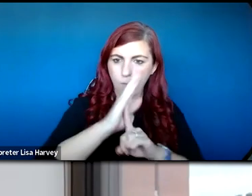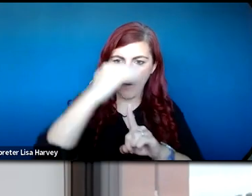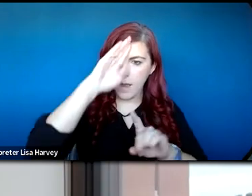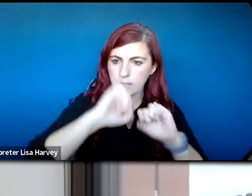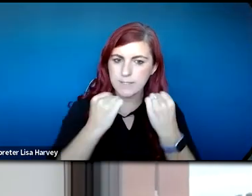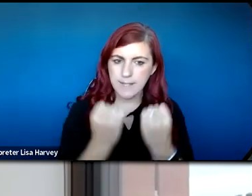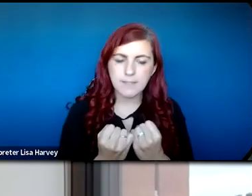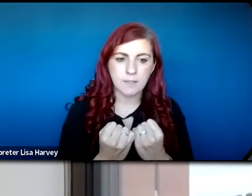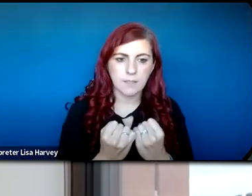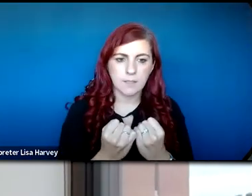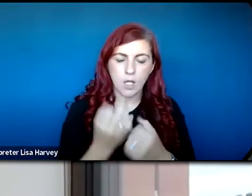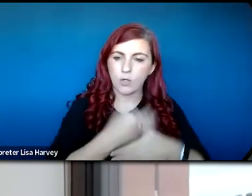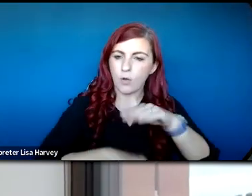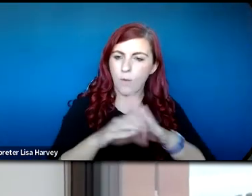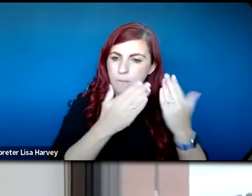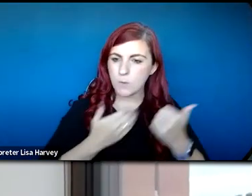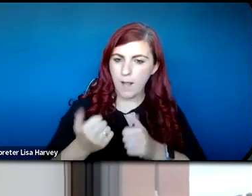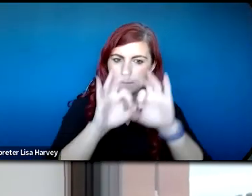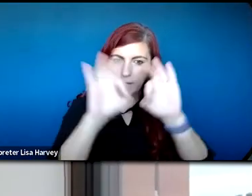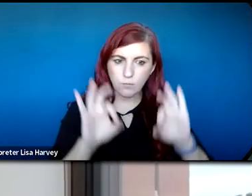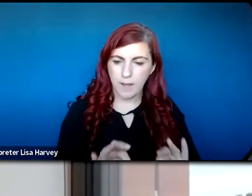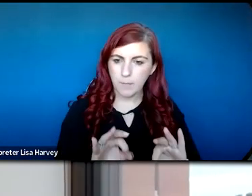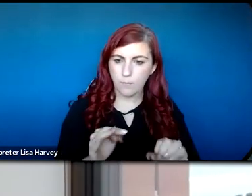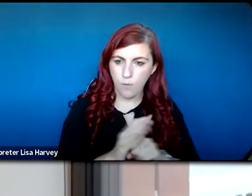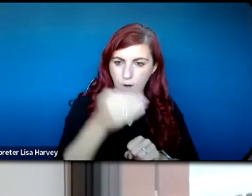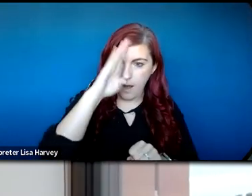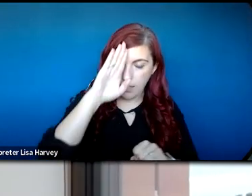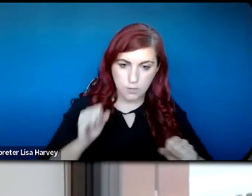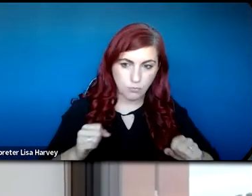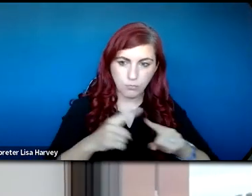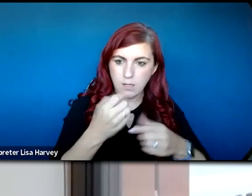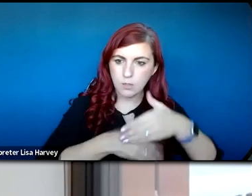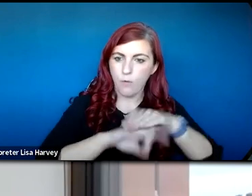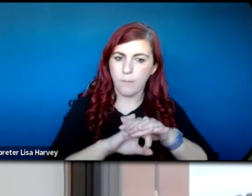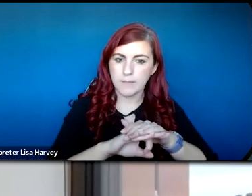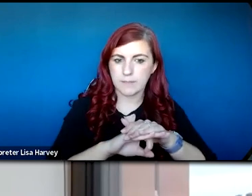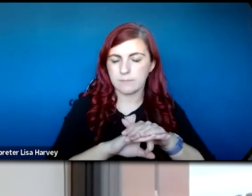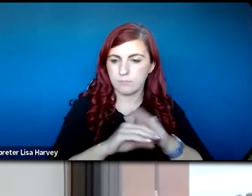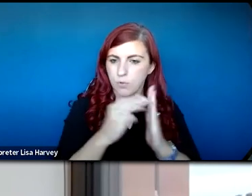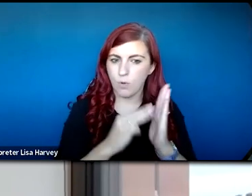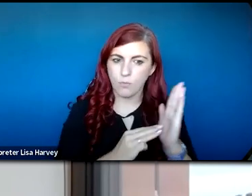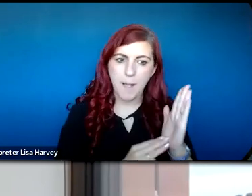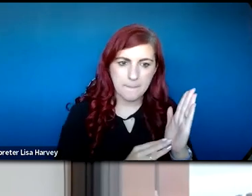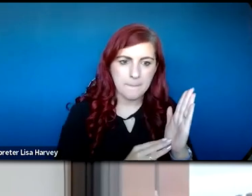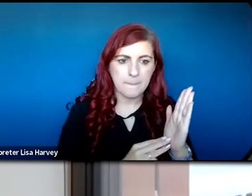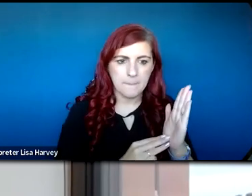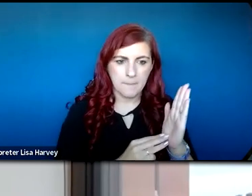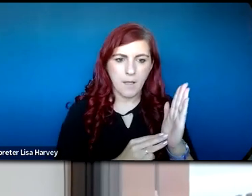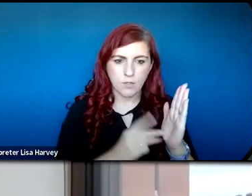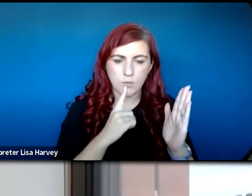The government's well-being framework for Ireland is a cross governmental initiative to help improve our understanding of quality of life and